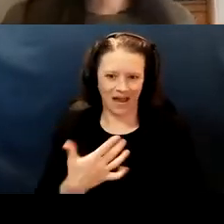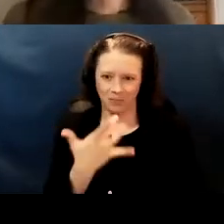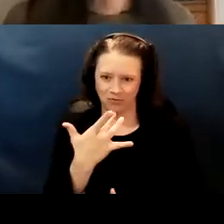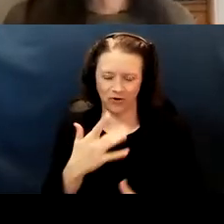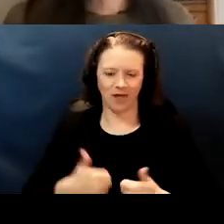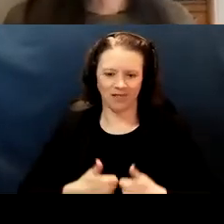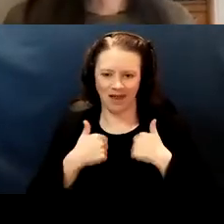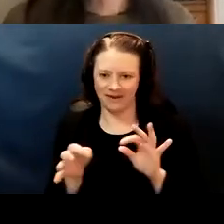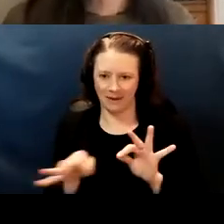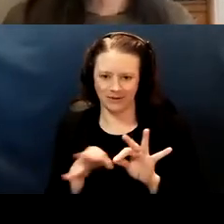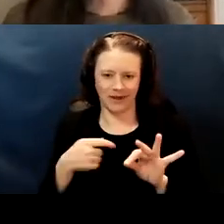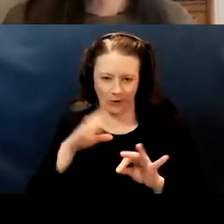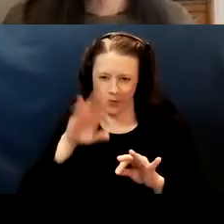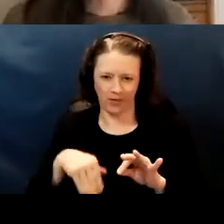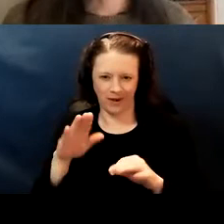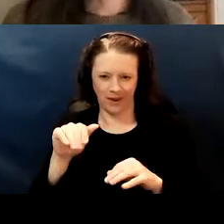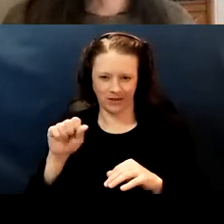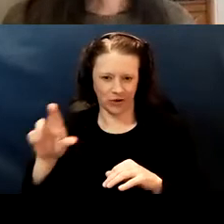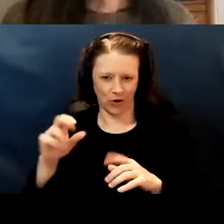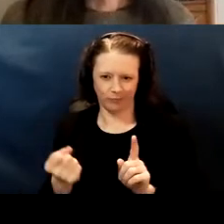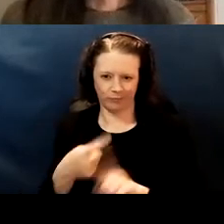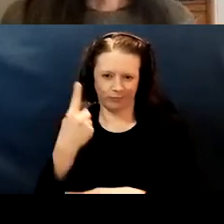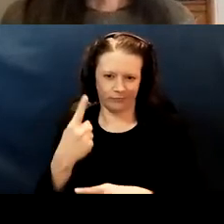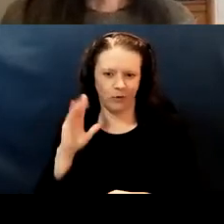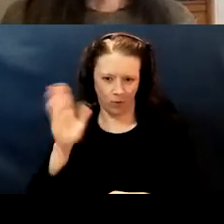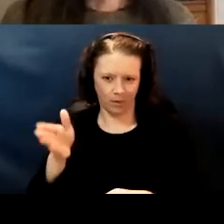the automatic captions aren't going to cut it for them. So that